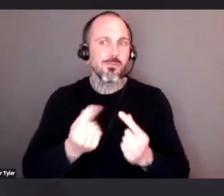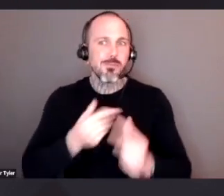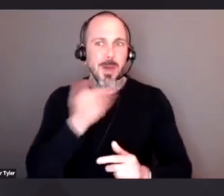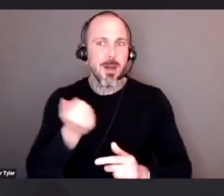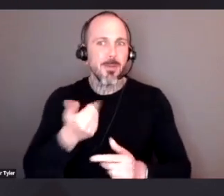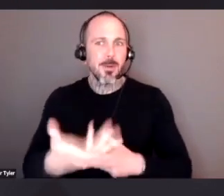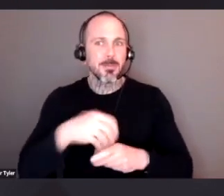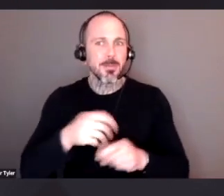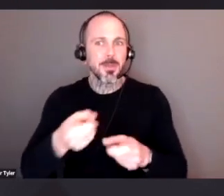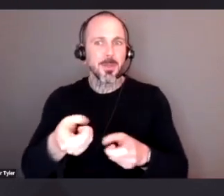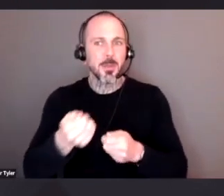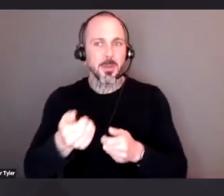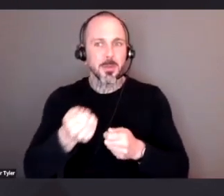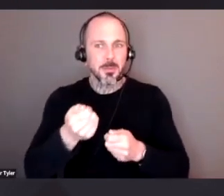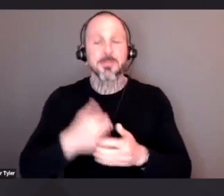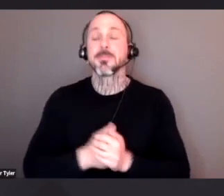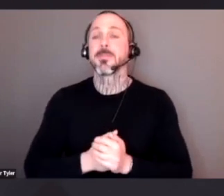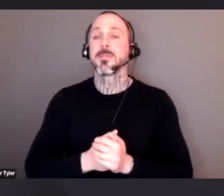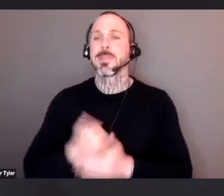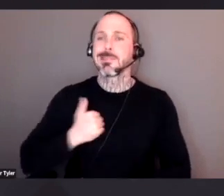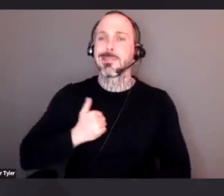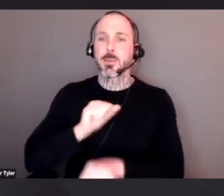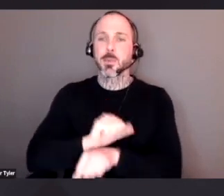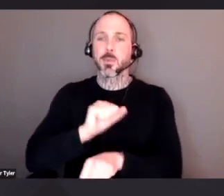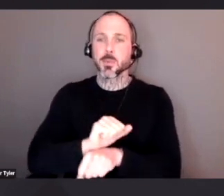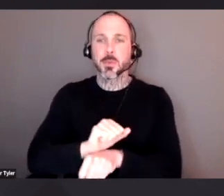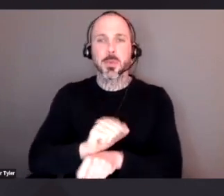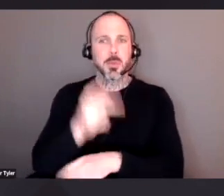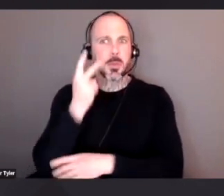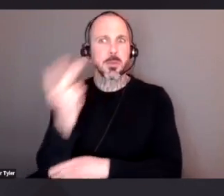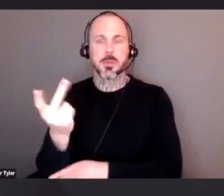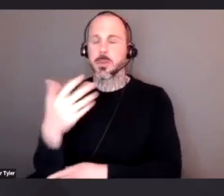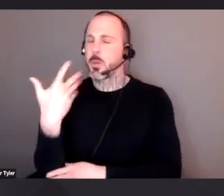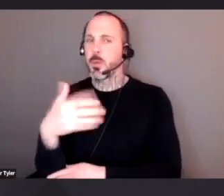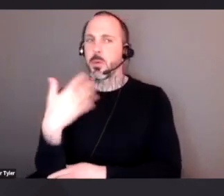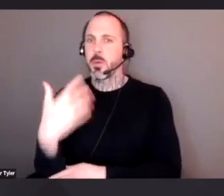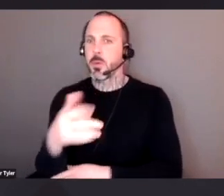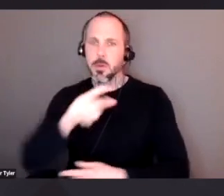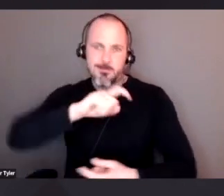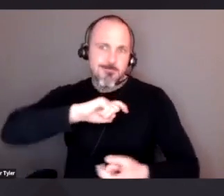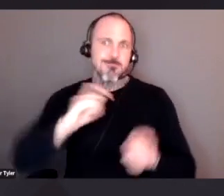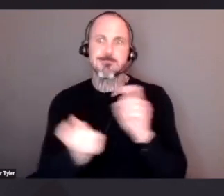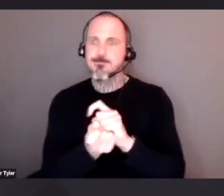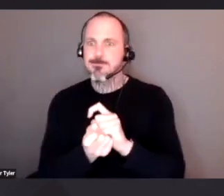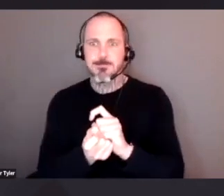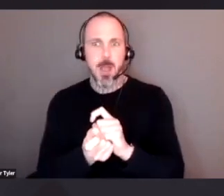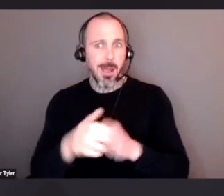and growth in various sectors. These developments have led to an increase in our need for skilled workers.